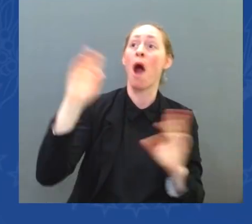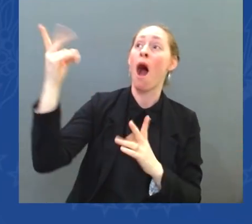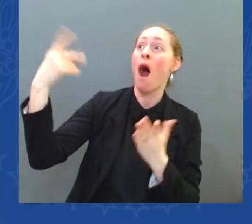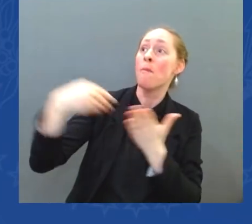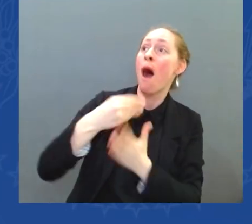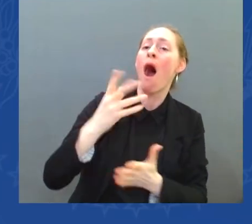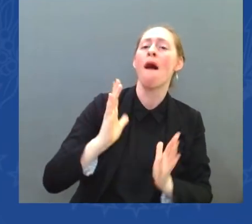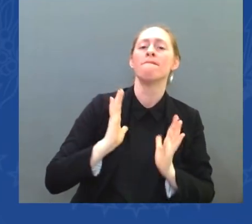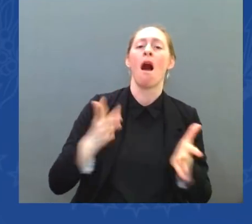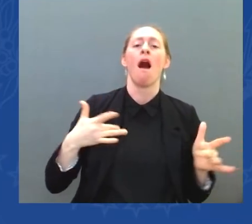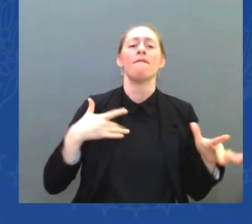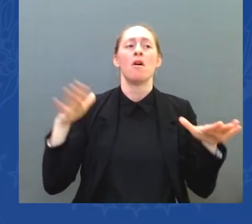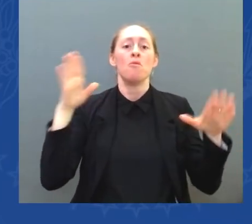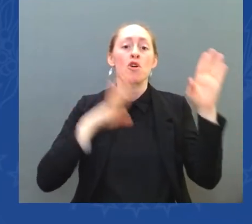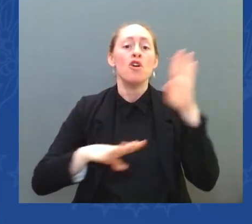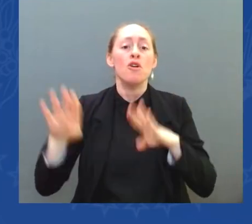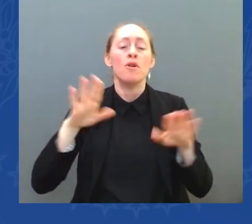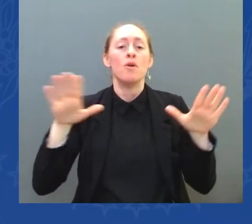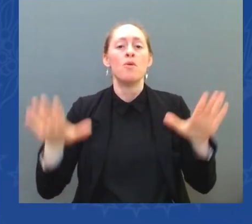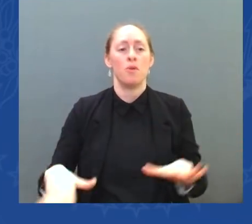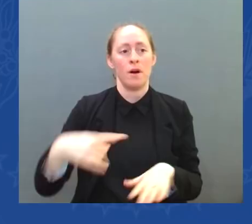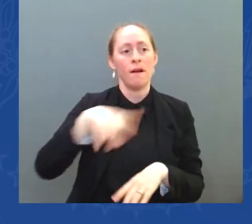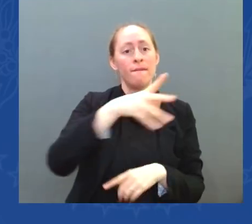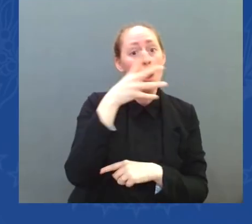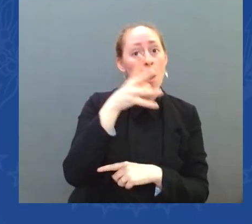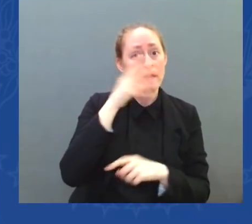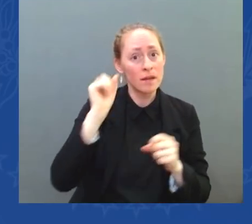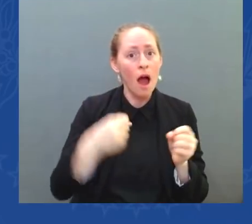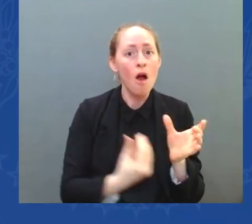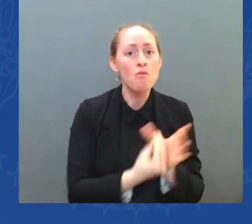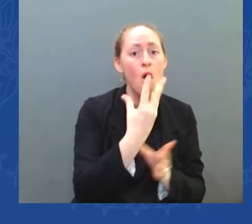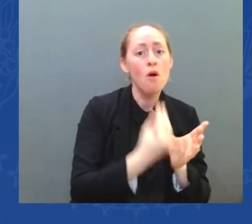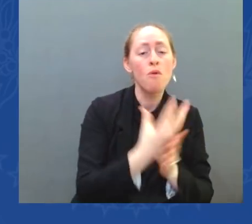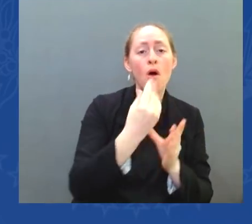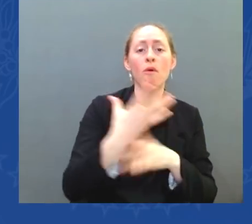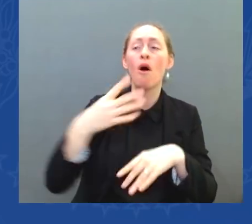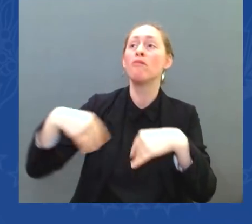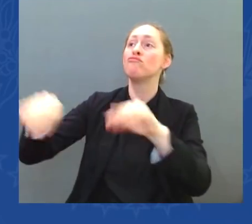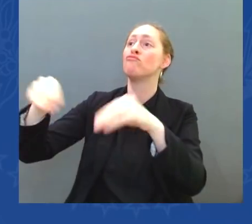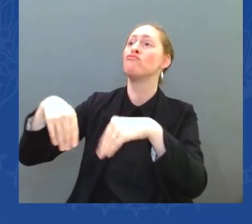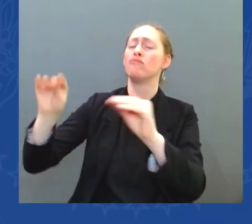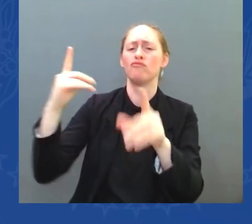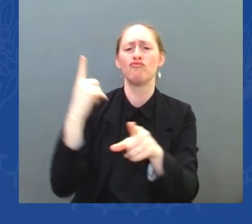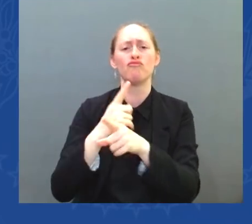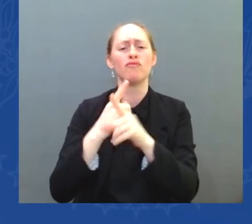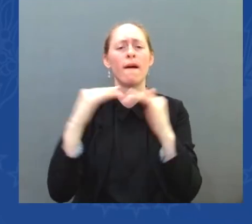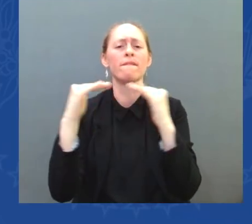Second, it creates good-paying jobs. It's estimated there are over 400,000 jobs directly